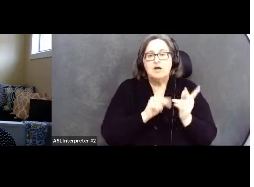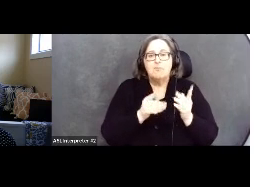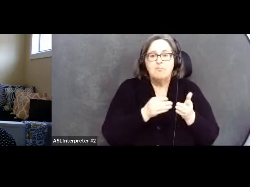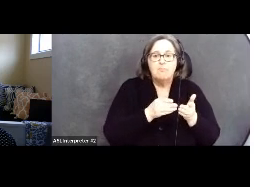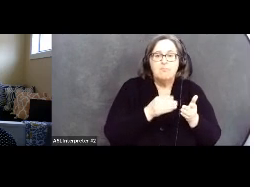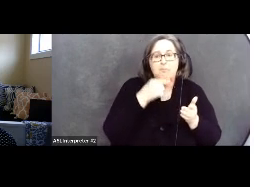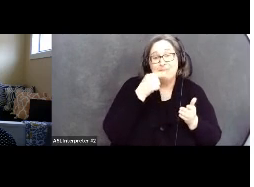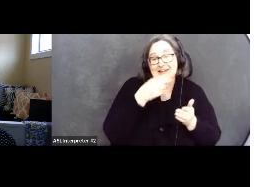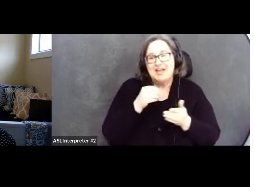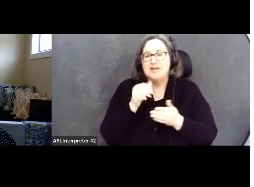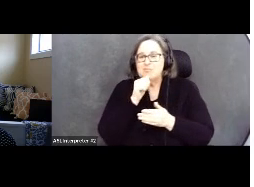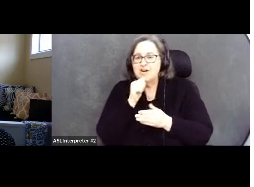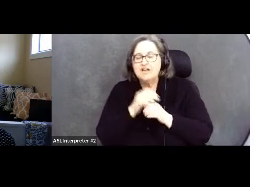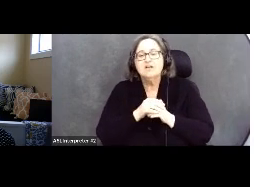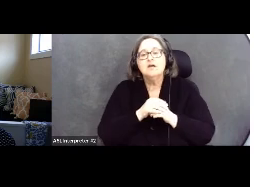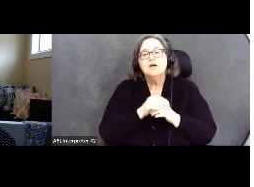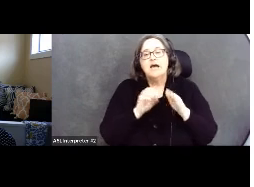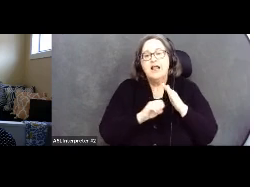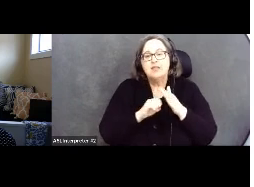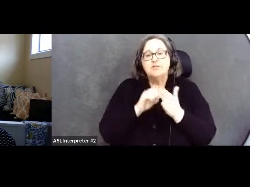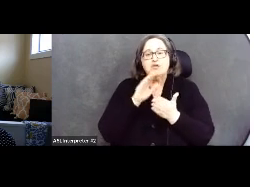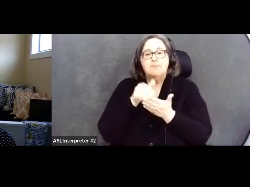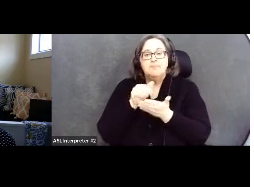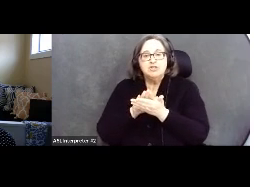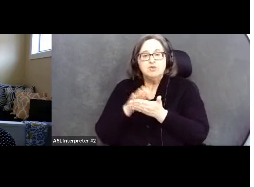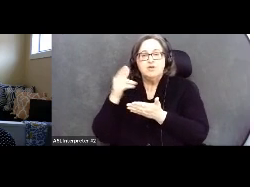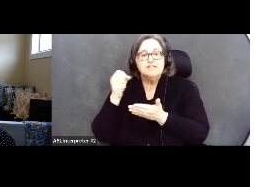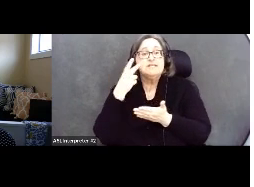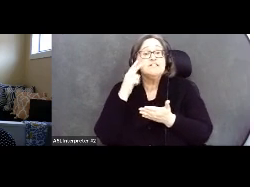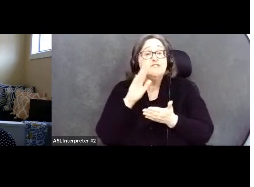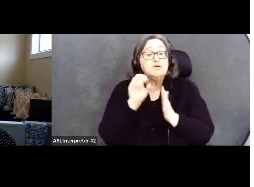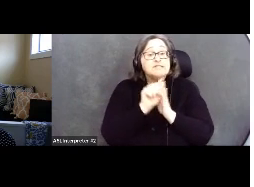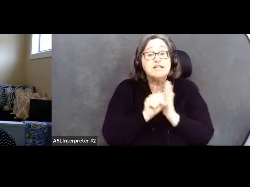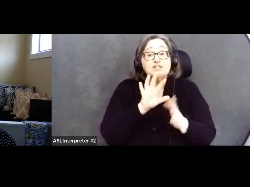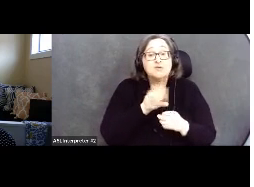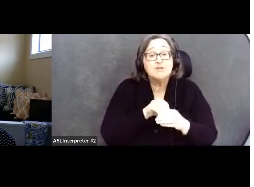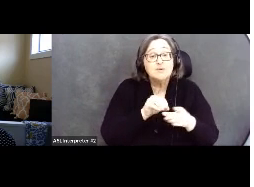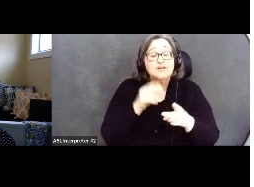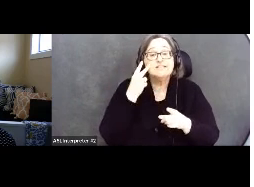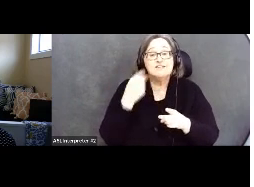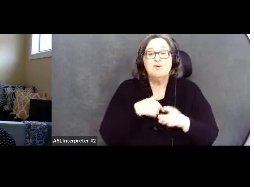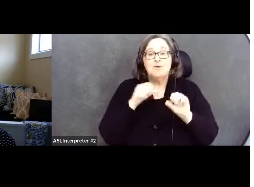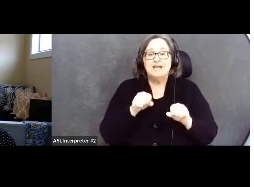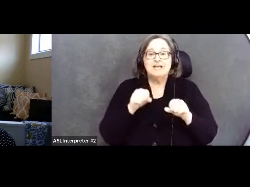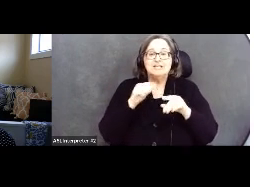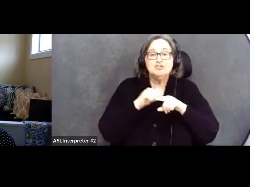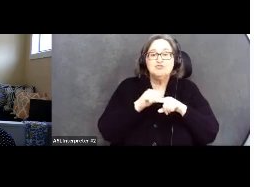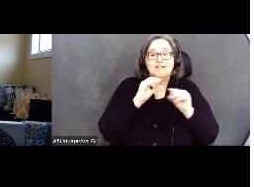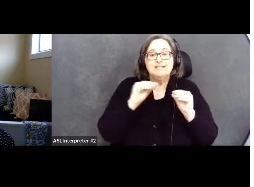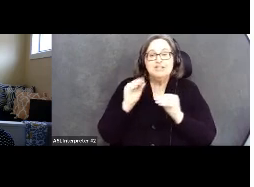elementary, middle an high school. Look at this and see if any of your states are on this and see if we can get some training for your teachers. Next slide.